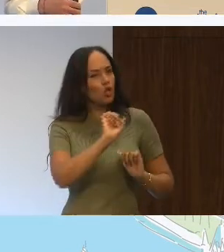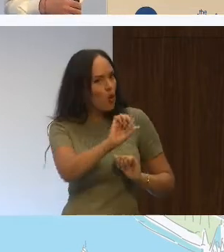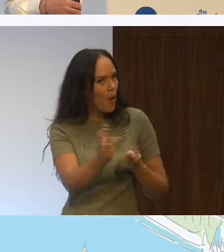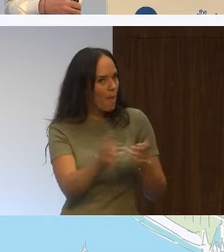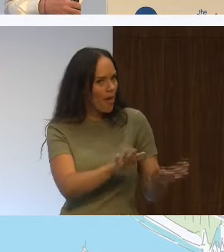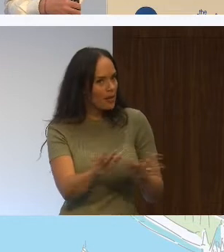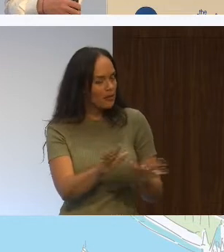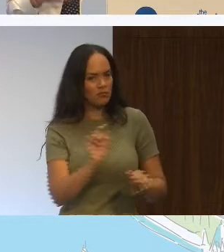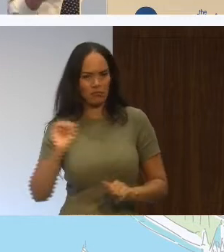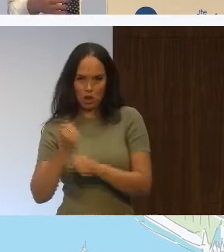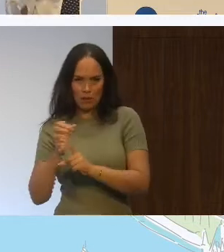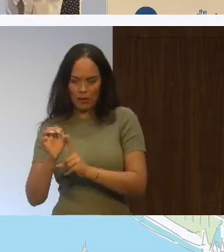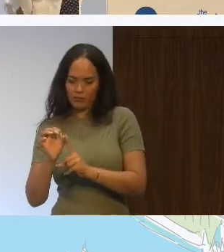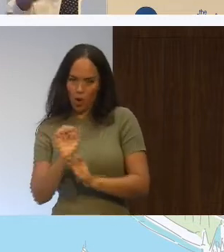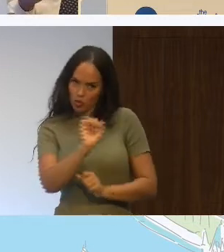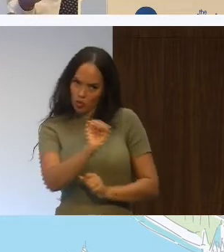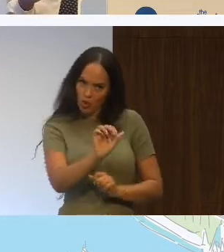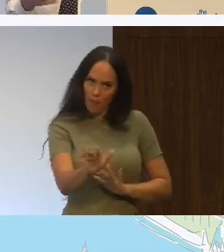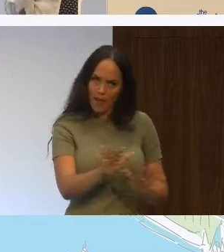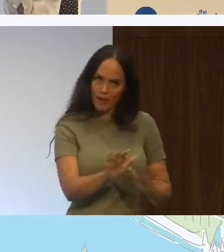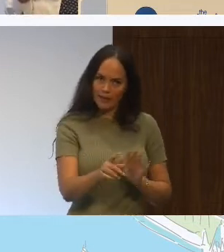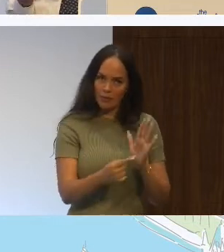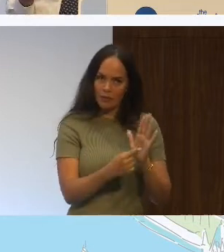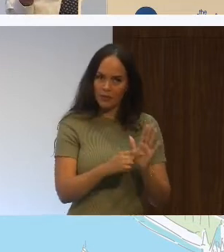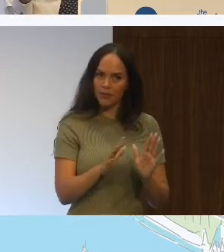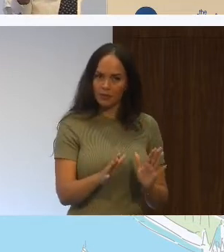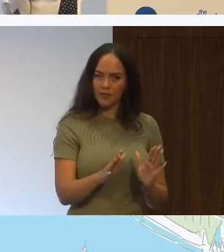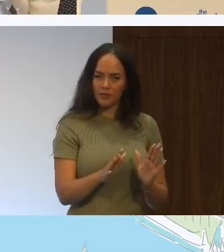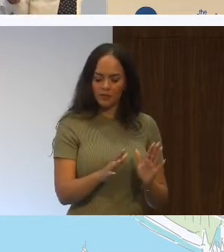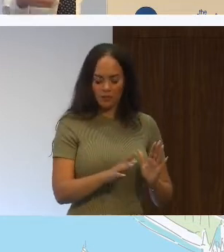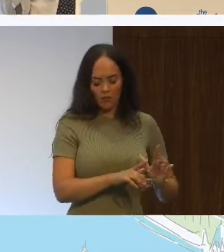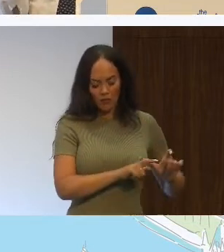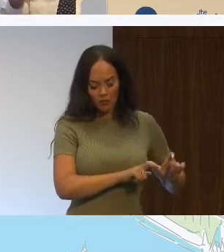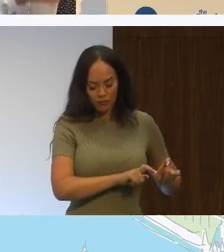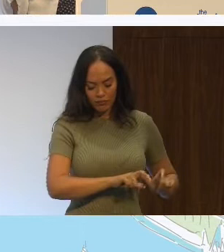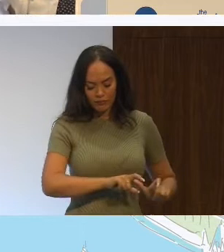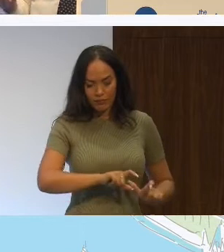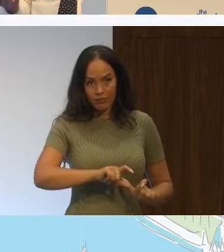And the general rule is I tell people, look, continue it for nine, 12 months and come off it, see where you are.